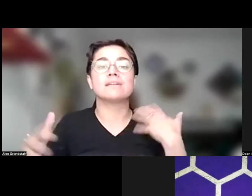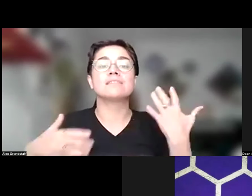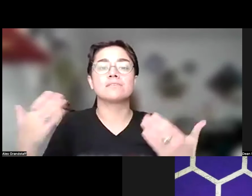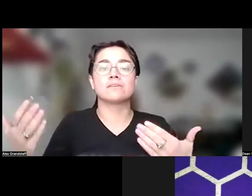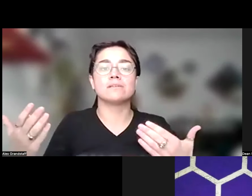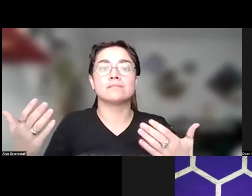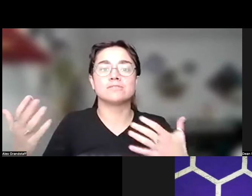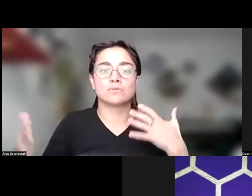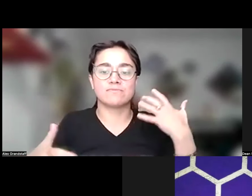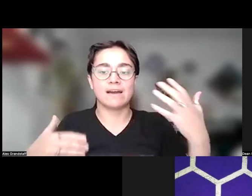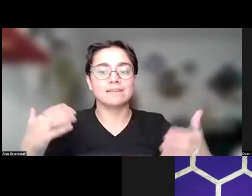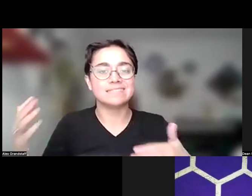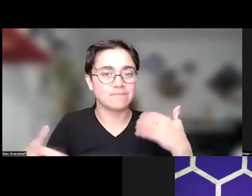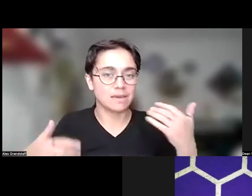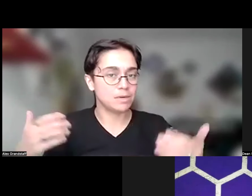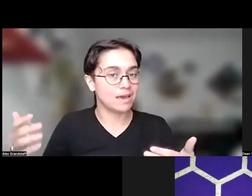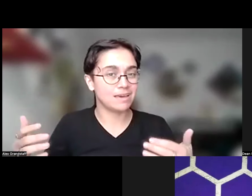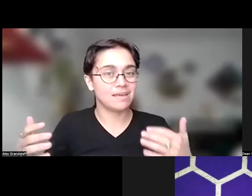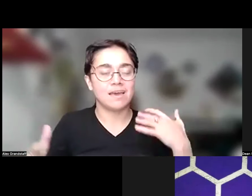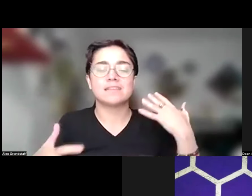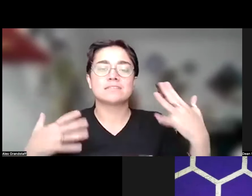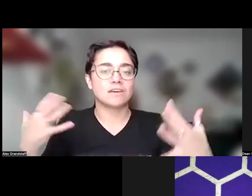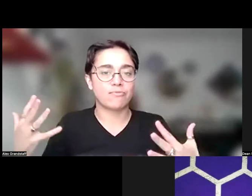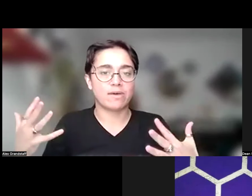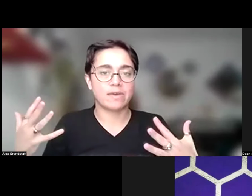folks who are further along in their journey and have found ways to Cogburn